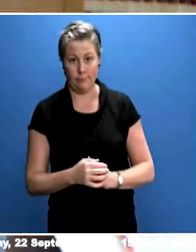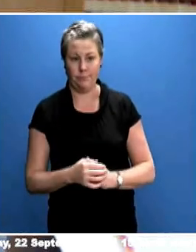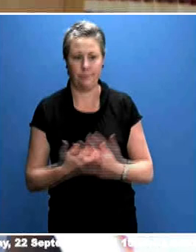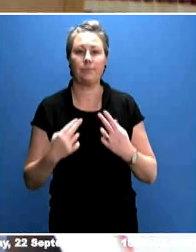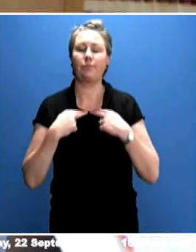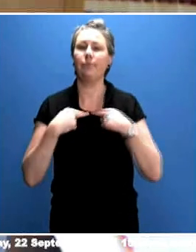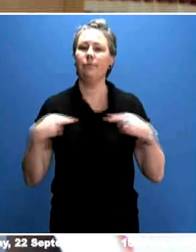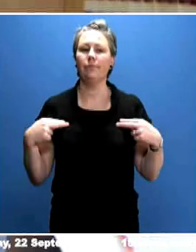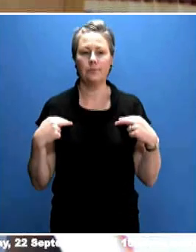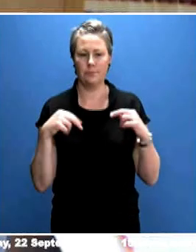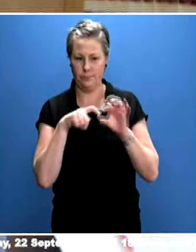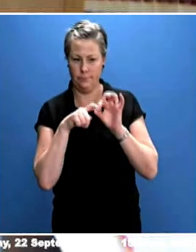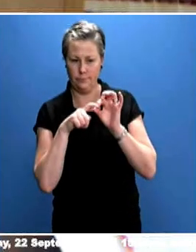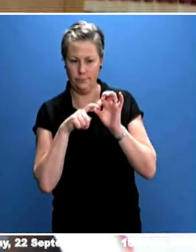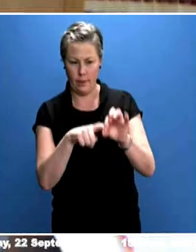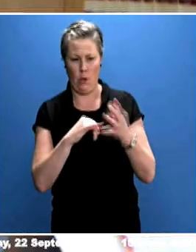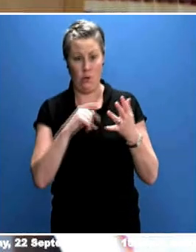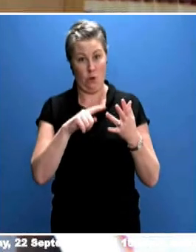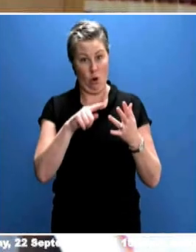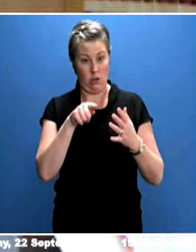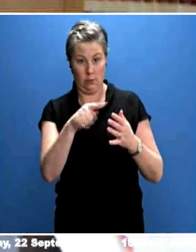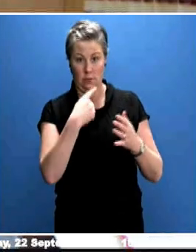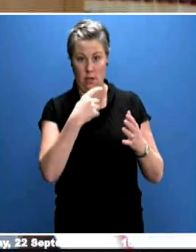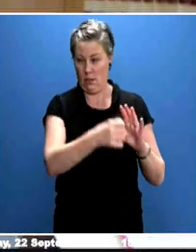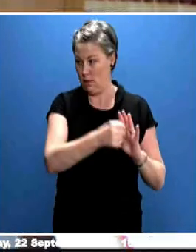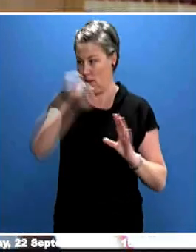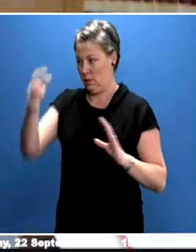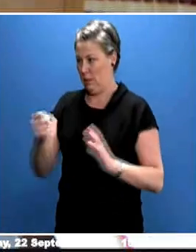As you've just said, these are the most complex of children in care.